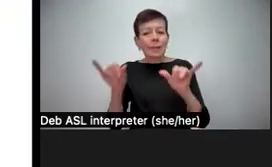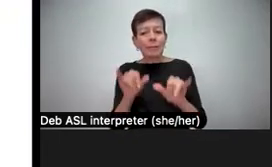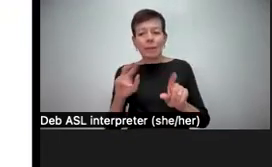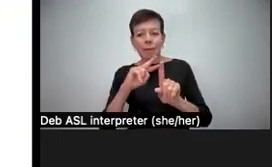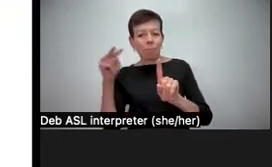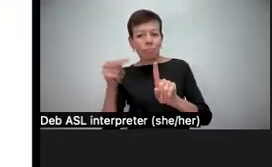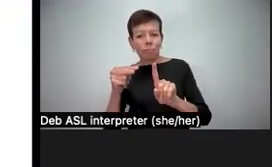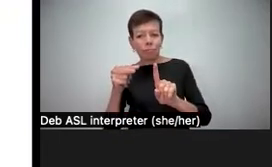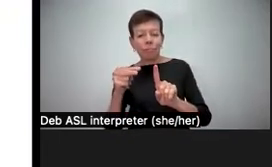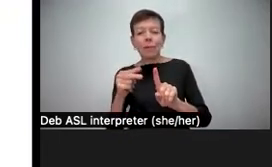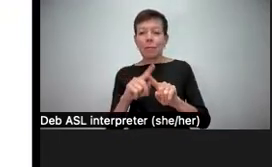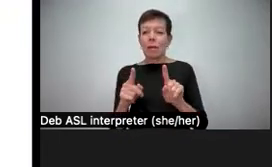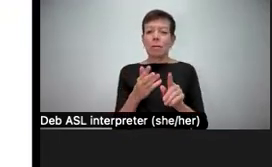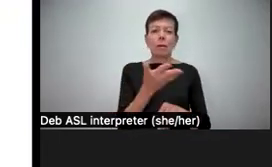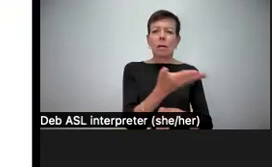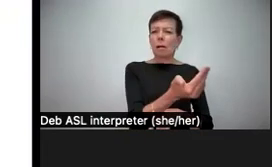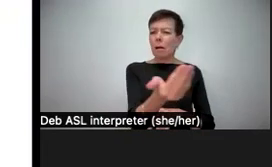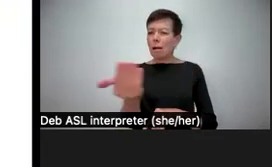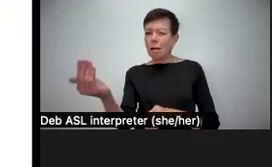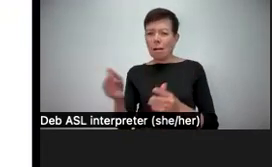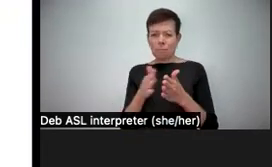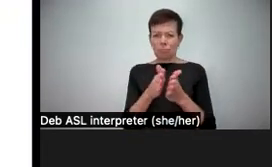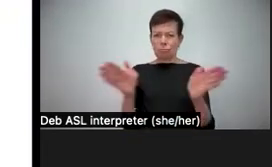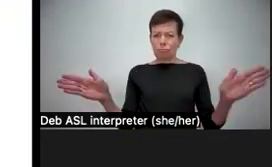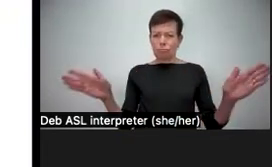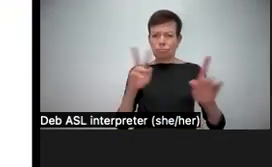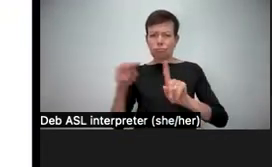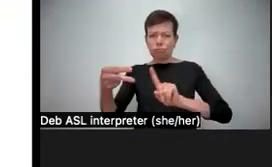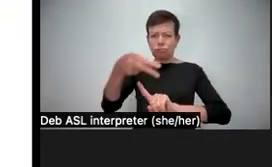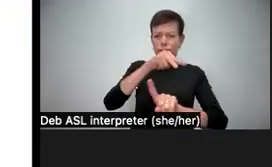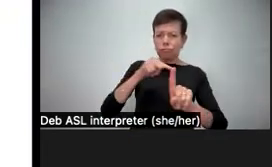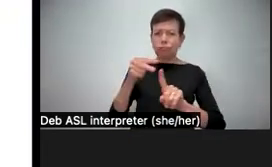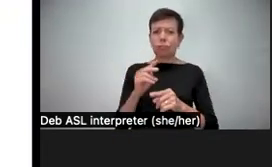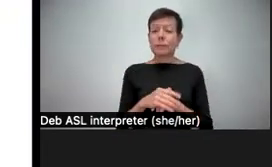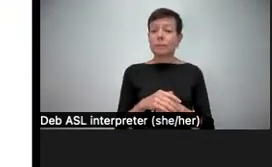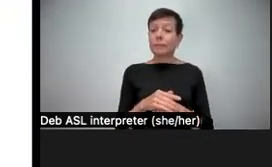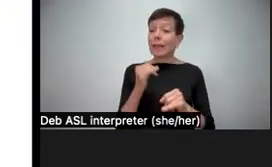furthering the work that we do and Accessibility — so, eliminating systemic barriers that prevent